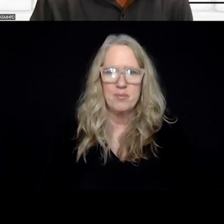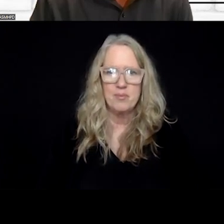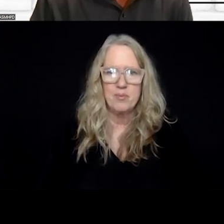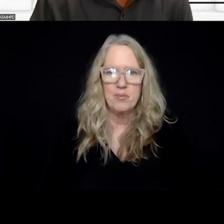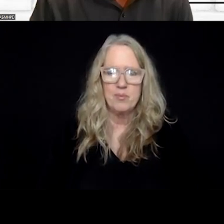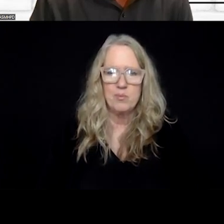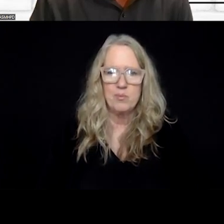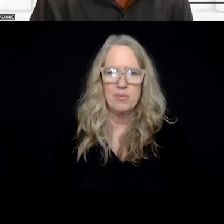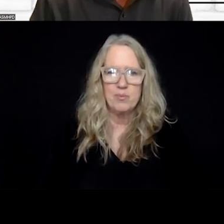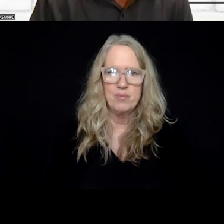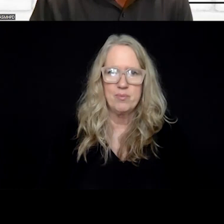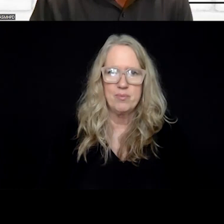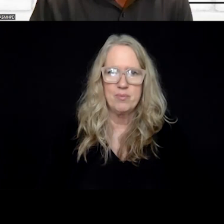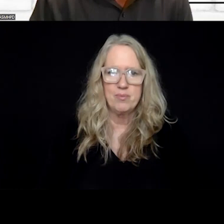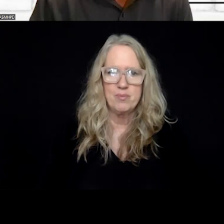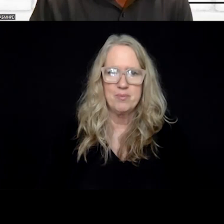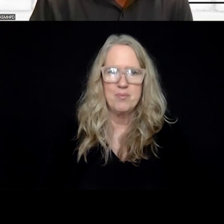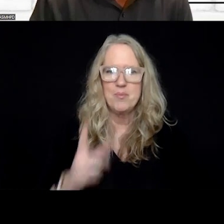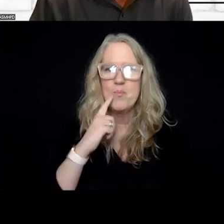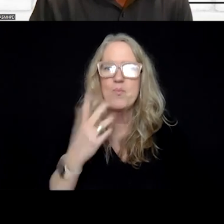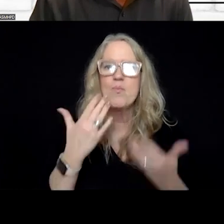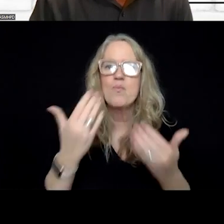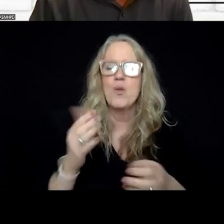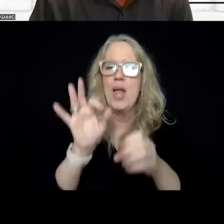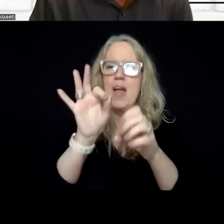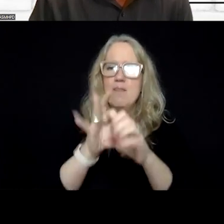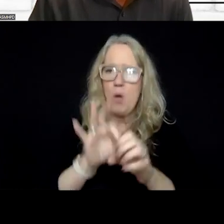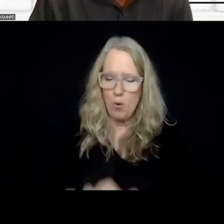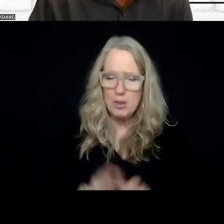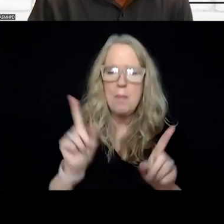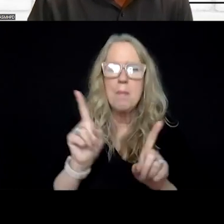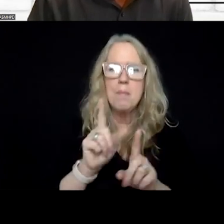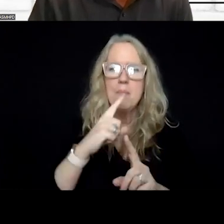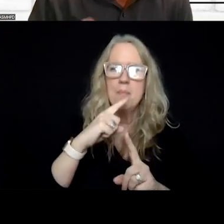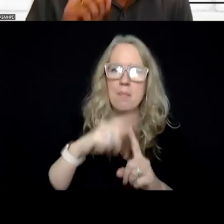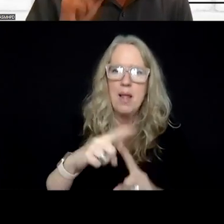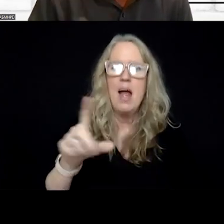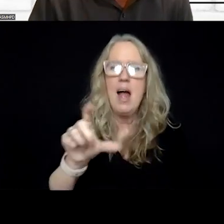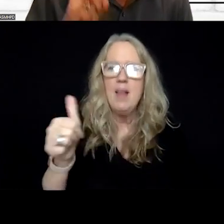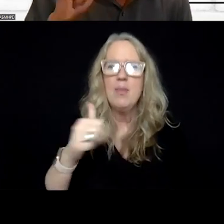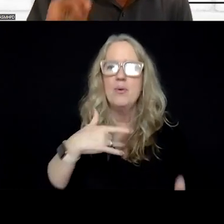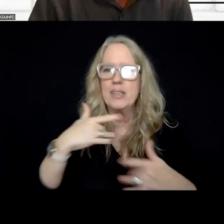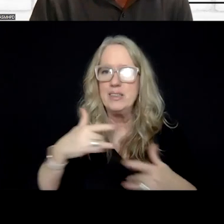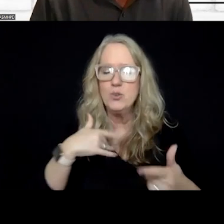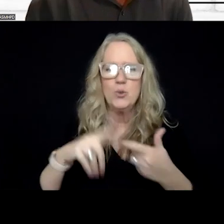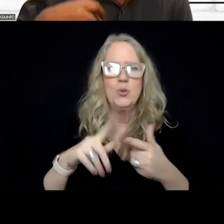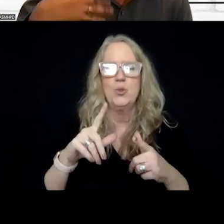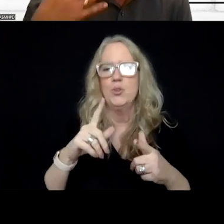ENCOURAGE YOU ALL TO GO ONLY PLACE YOUR VOTES IN, BUT TO ALSO PLACE ANY OTHER CONCERNS OR QUESTIONS OR OTHERWISE, KEEP TO